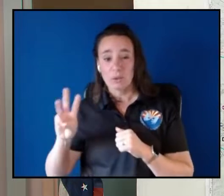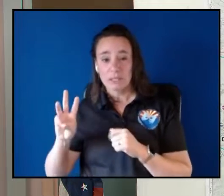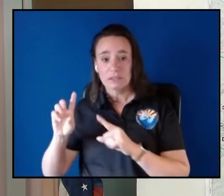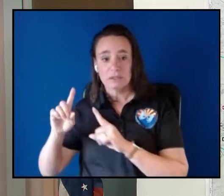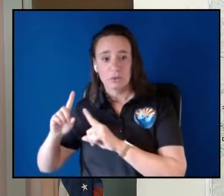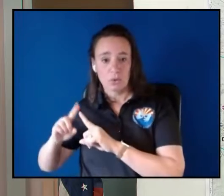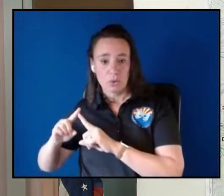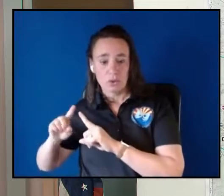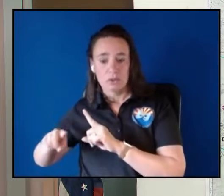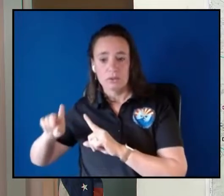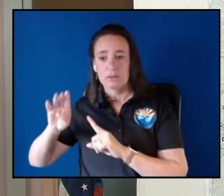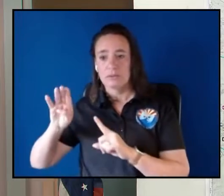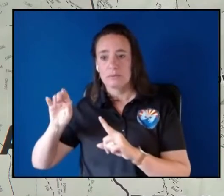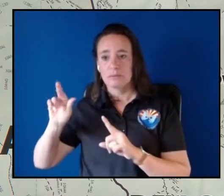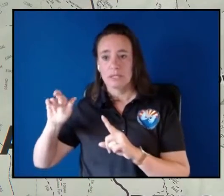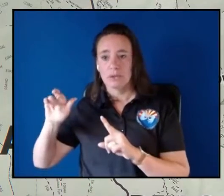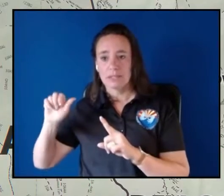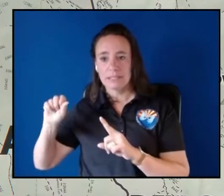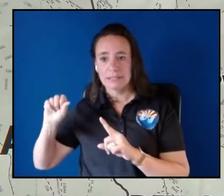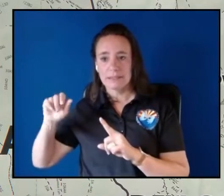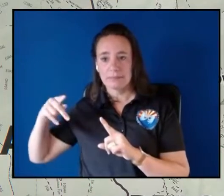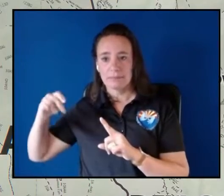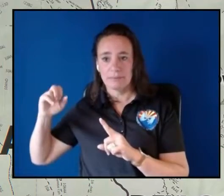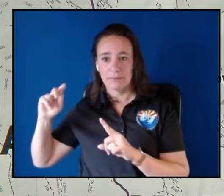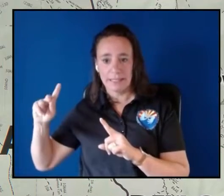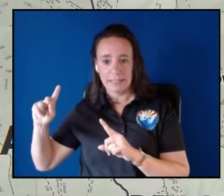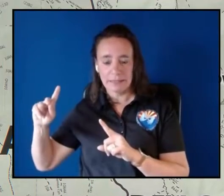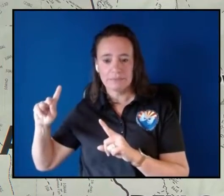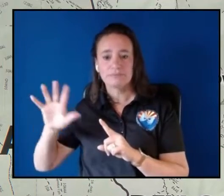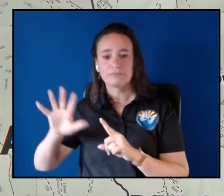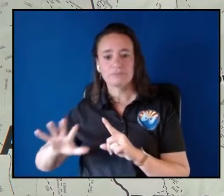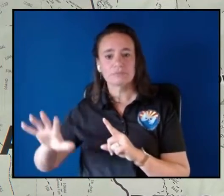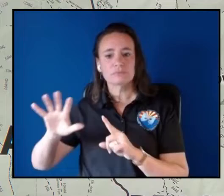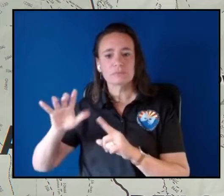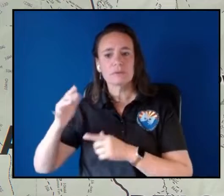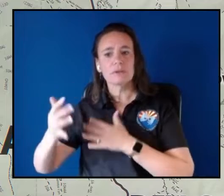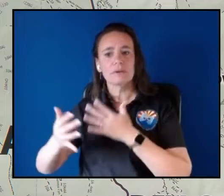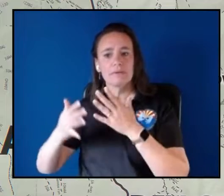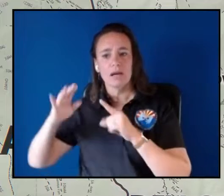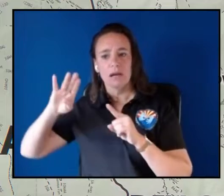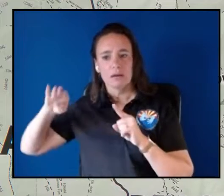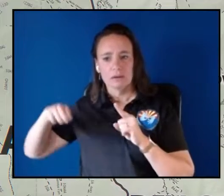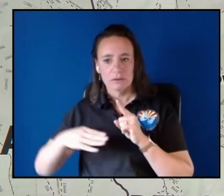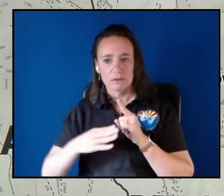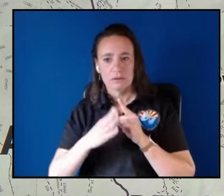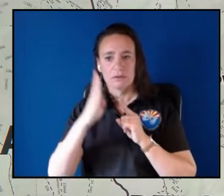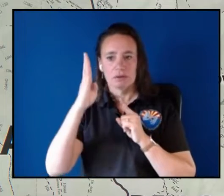Upper and Lower Colonias where the fire makes the turn and starts going back to the north. Those folks are over there,